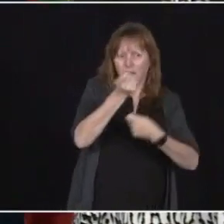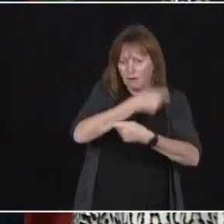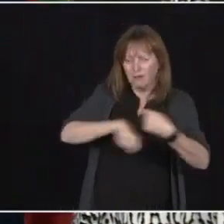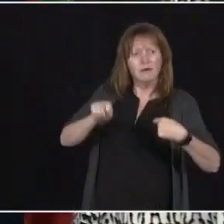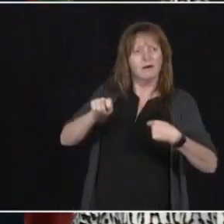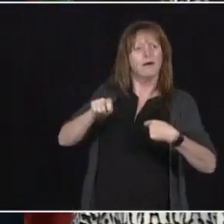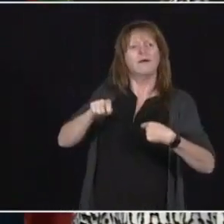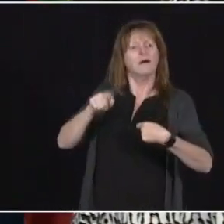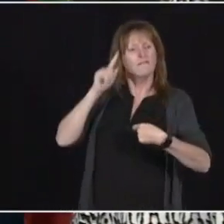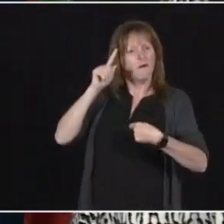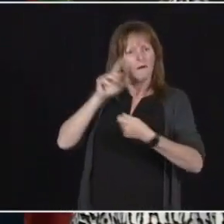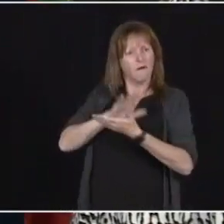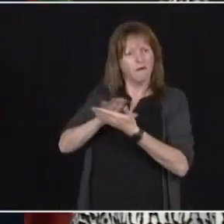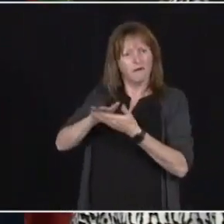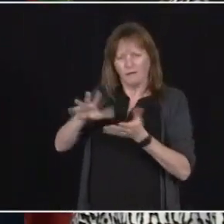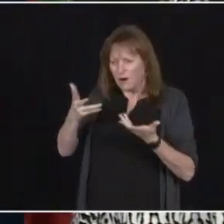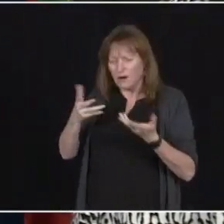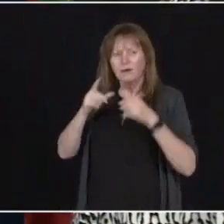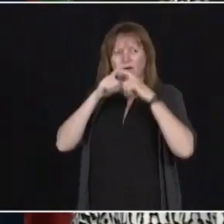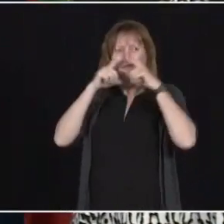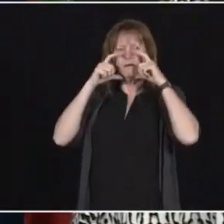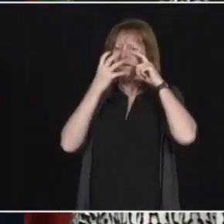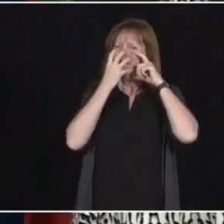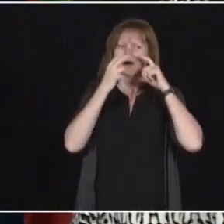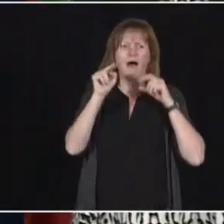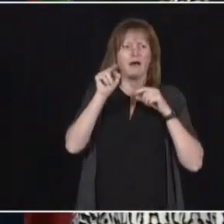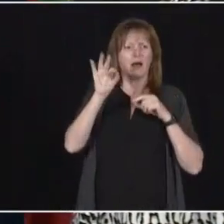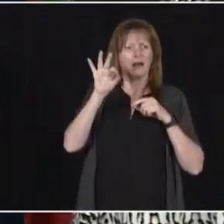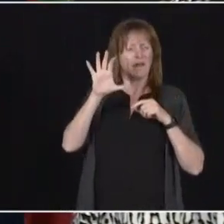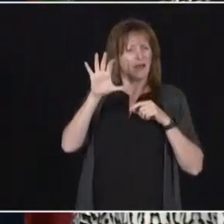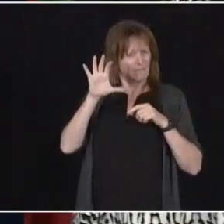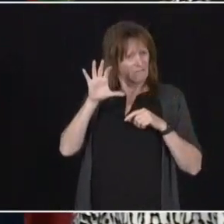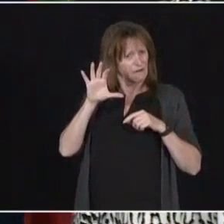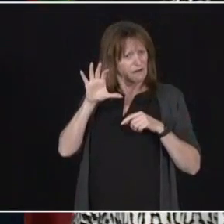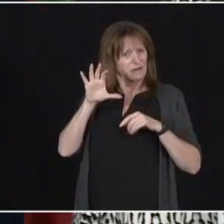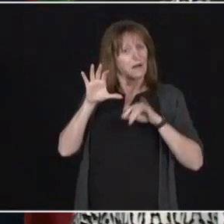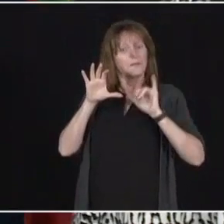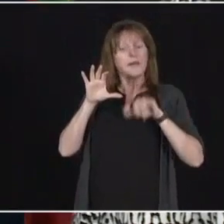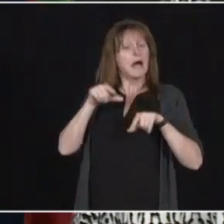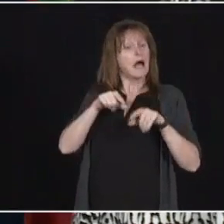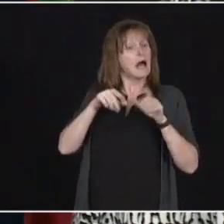99.99% of germs. Captured North printed